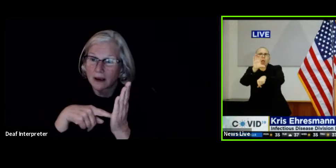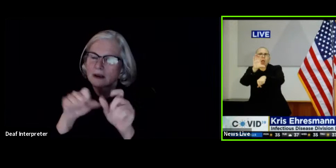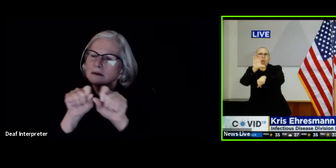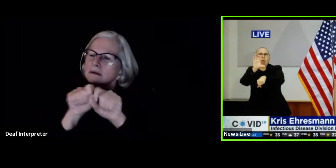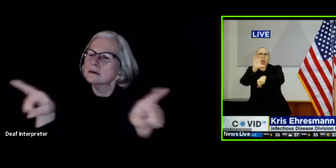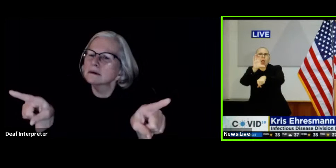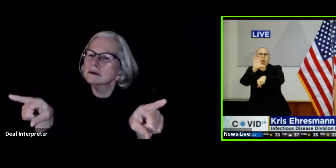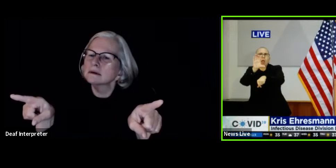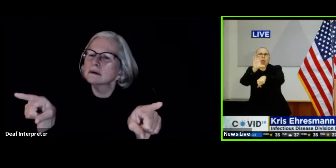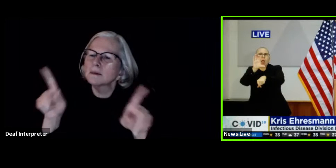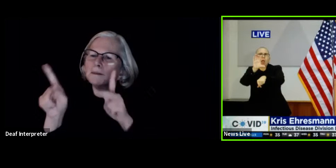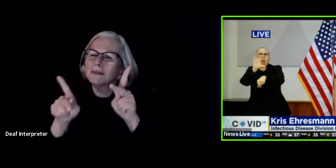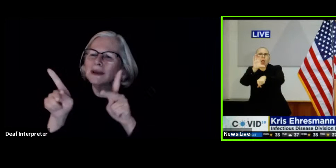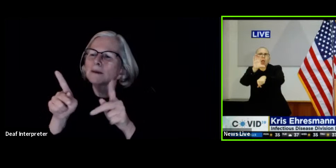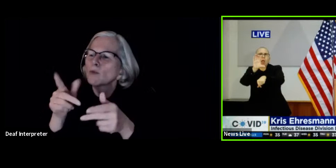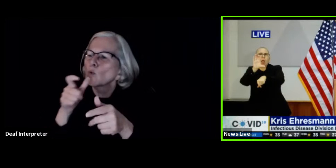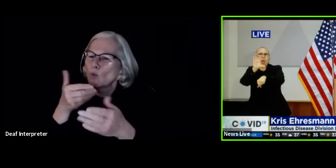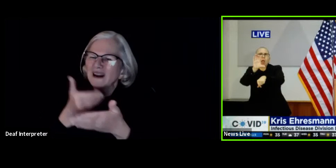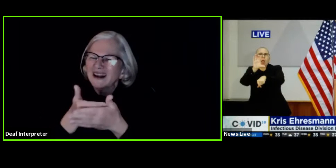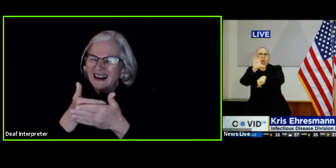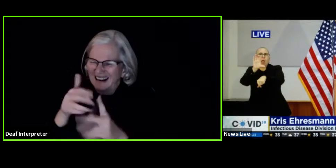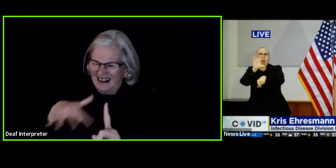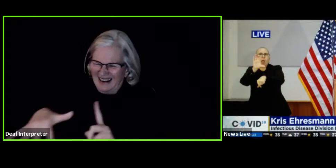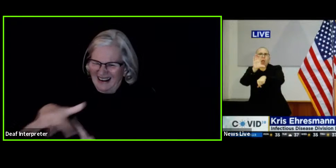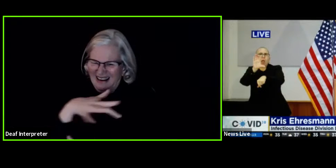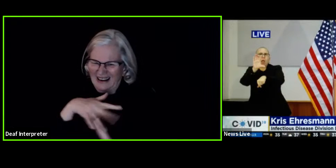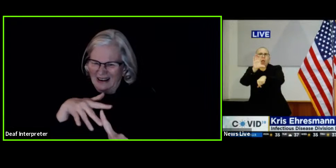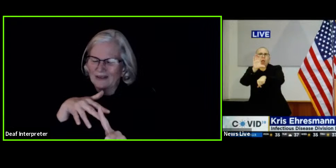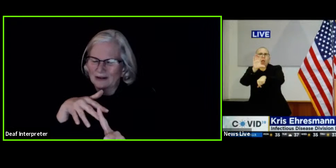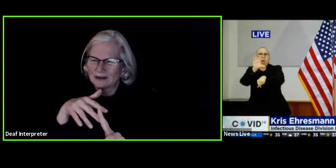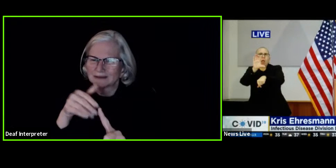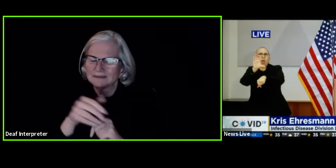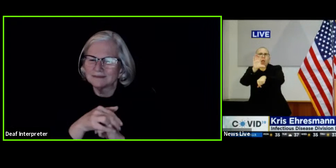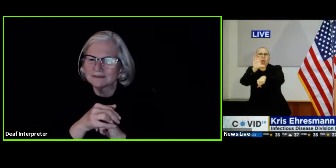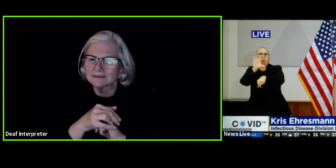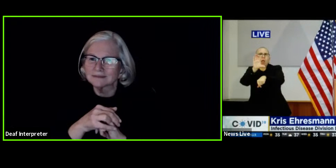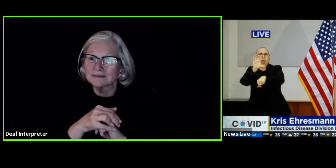EXPOSED TO YOU. AND THIS CAN ONLY HAPPEN AFTER WE'VE VALIDATED